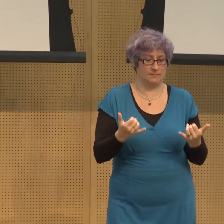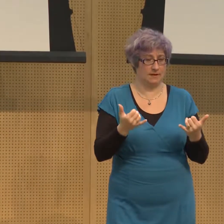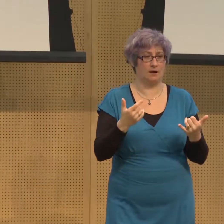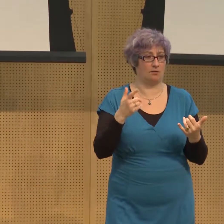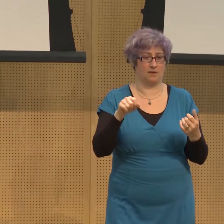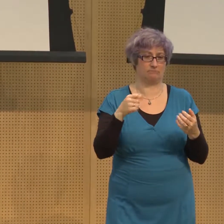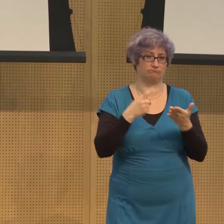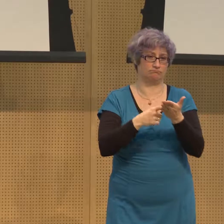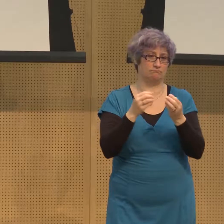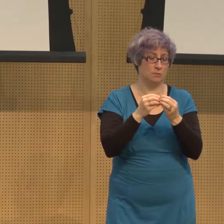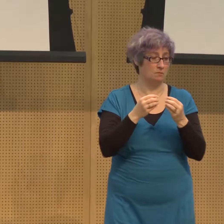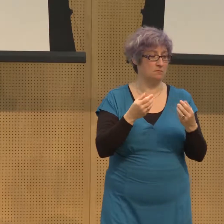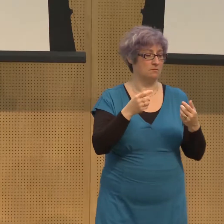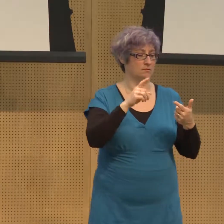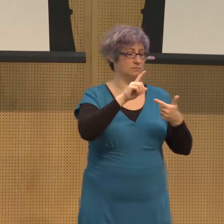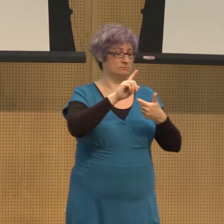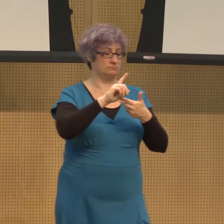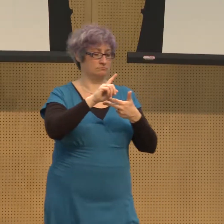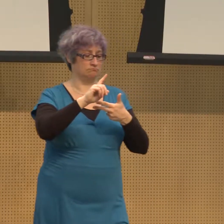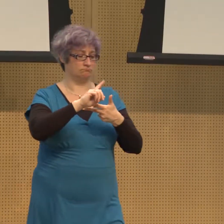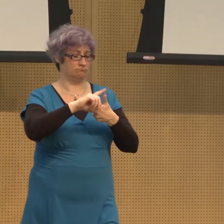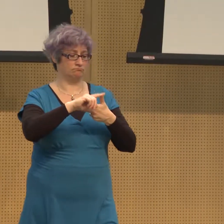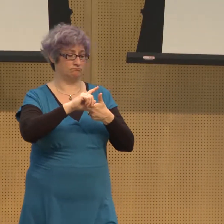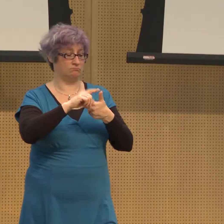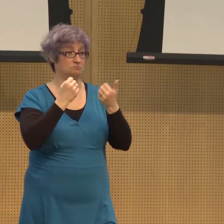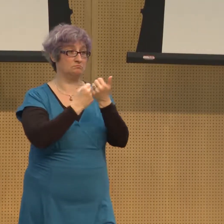We have several projects.